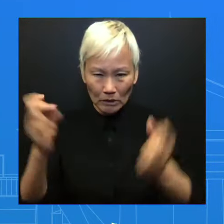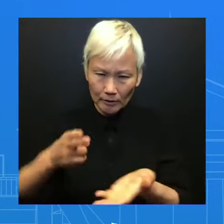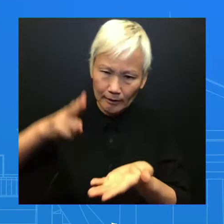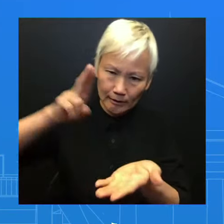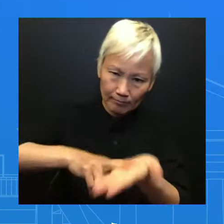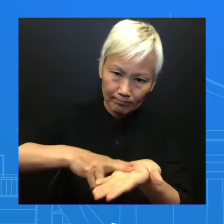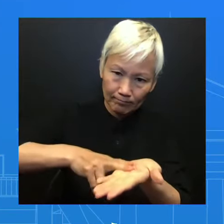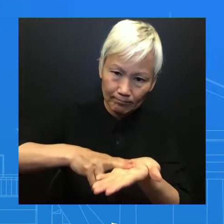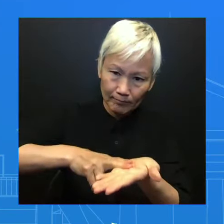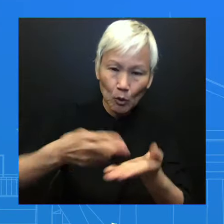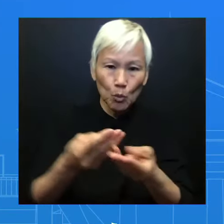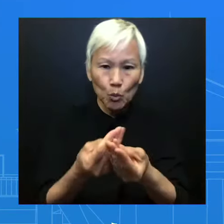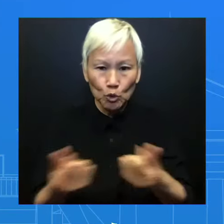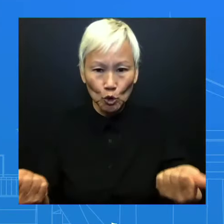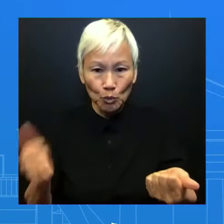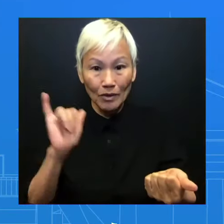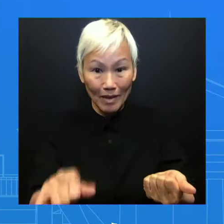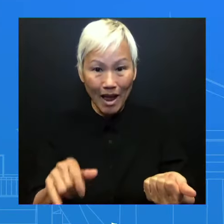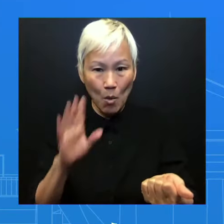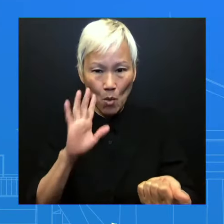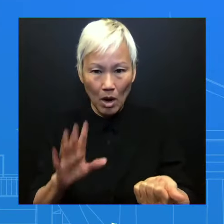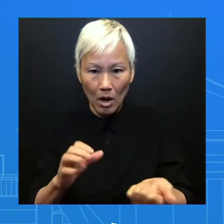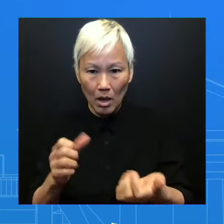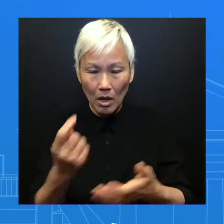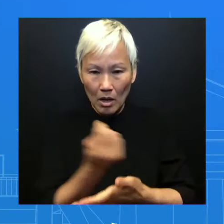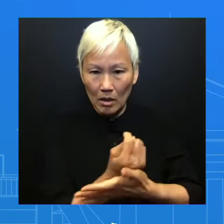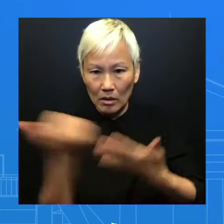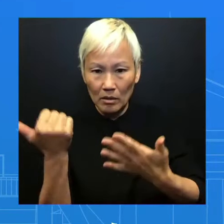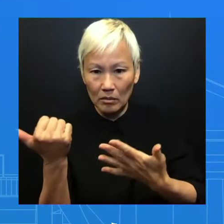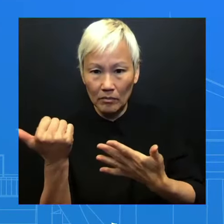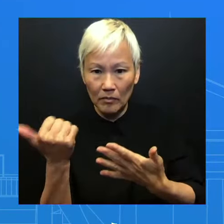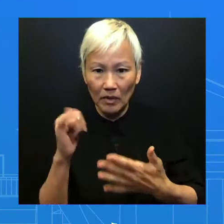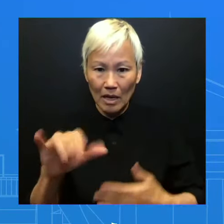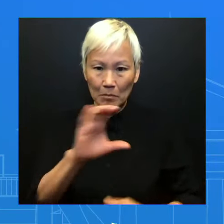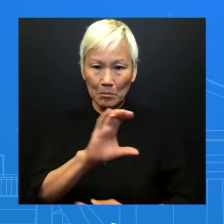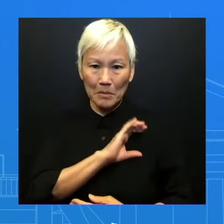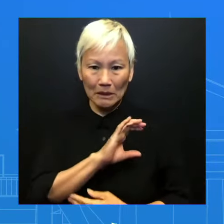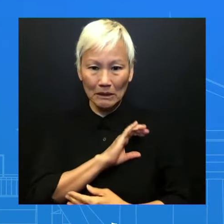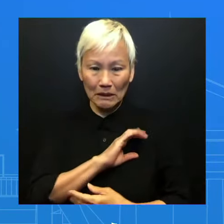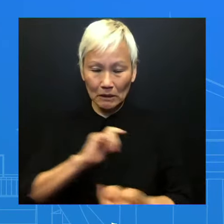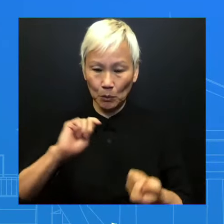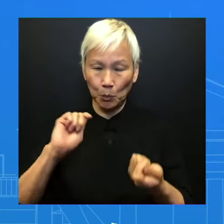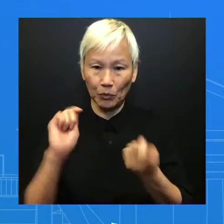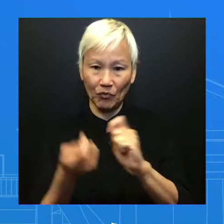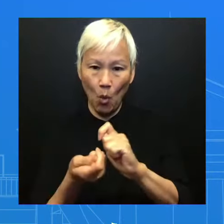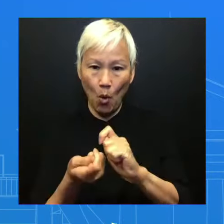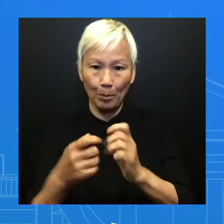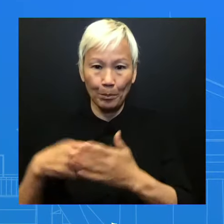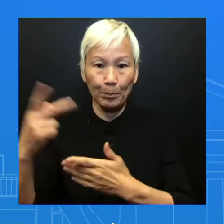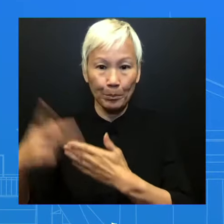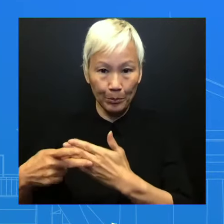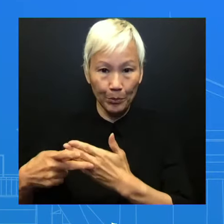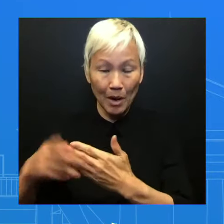many enacted in the District of Columbia on an emergency basis in 2020 after George Floyd's murder,